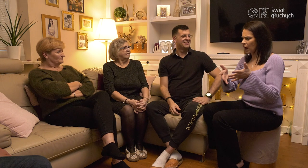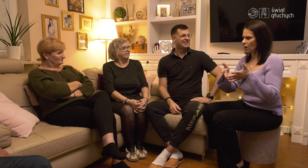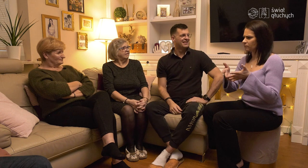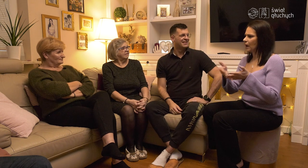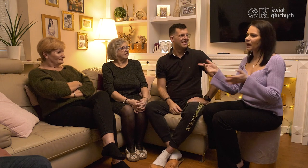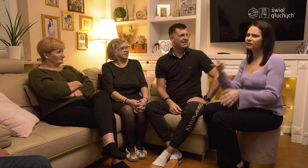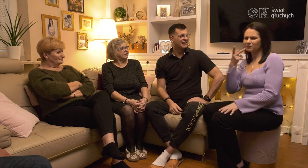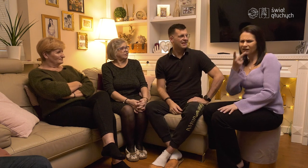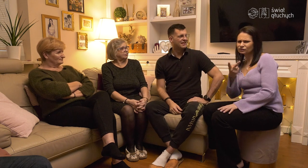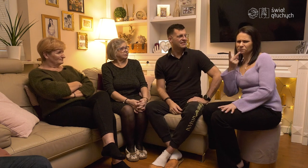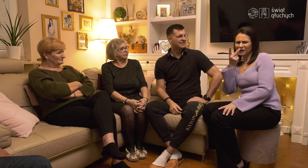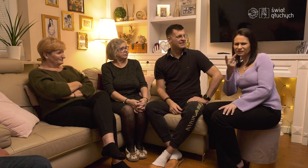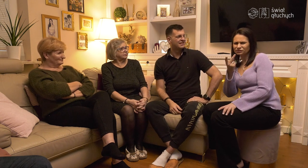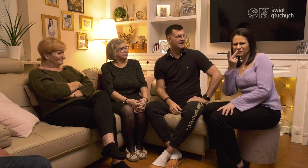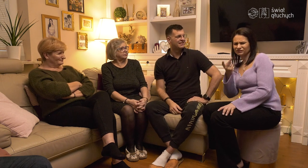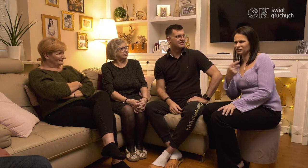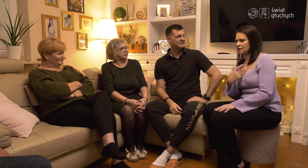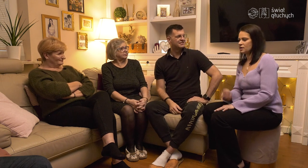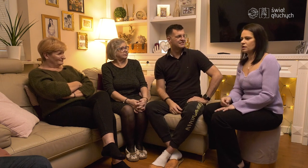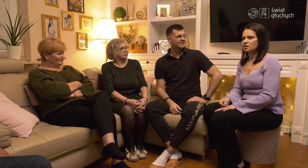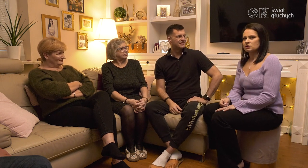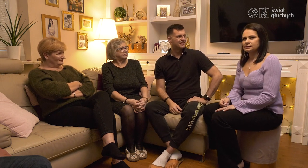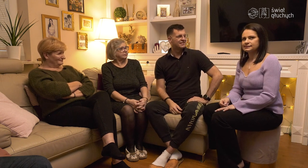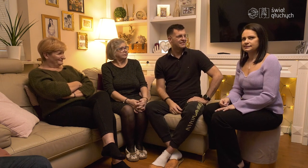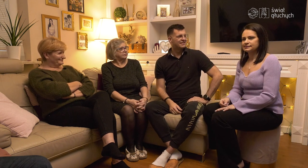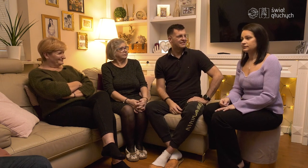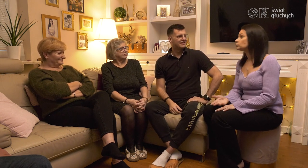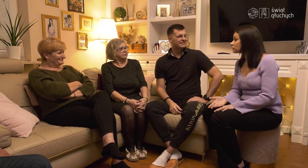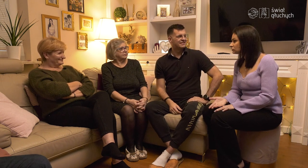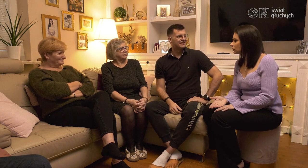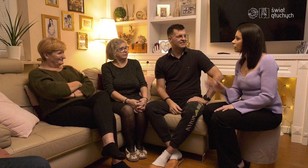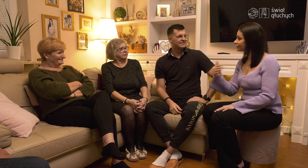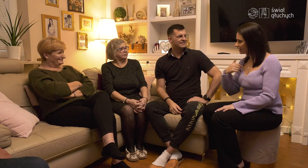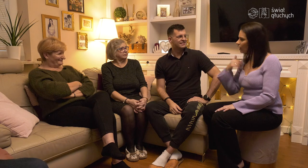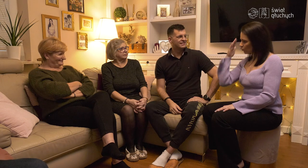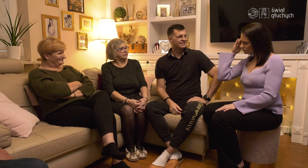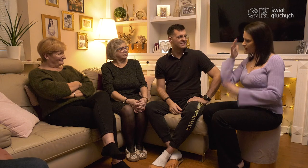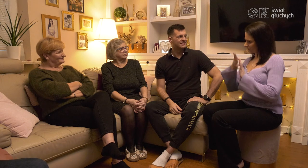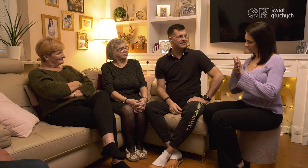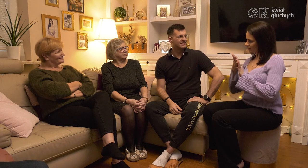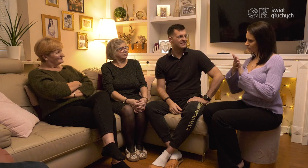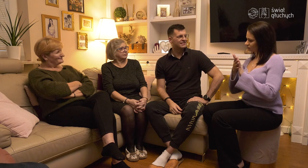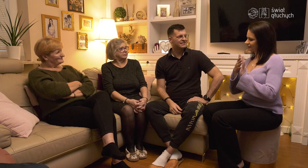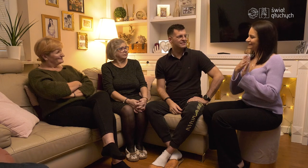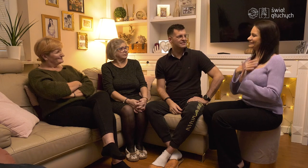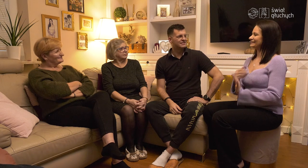[Monika]: Yes, I was talking in sign language and someone was staring at me. Finally I said: "What are you looking at?". He said he could sign a little,